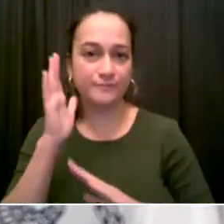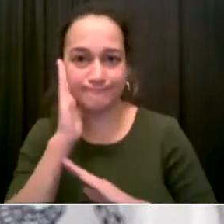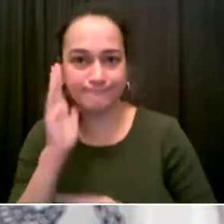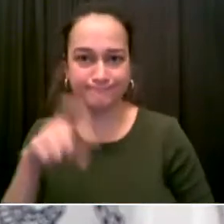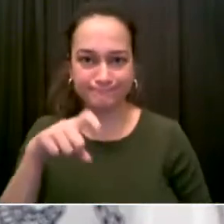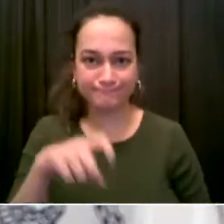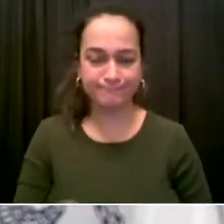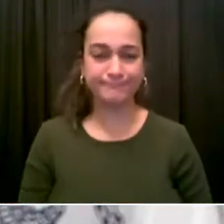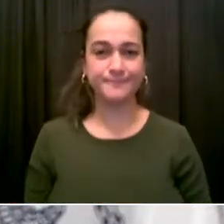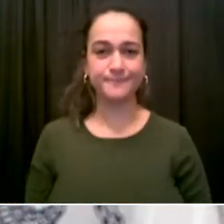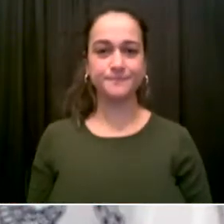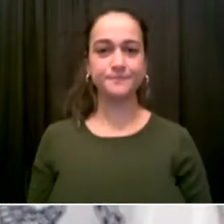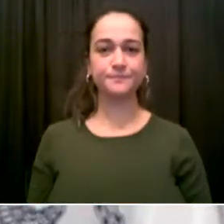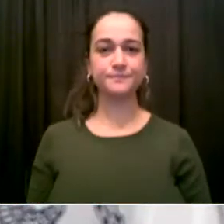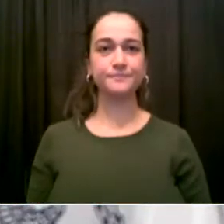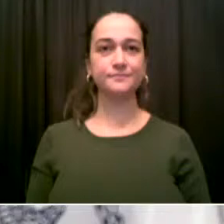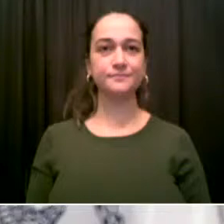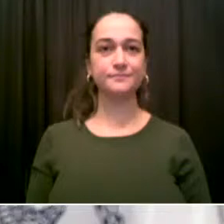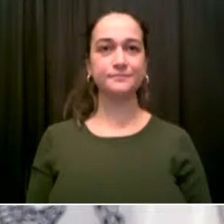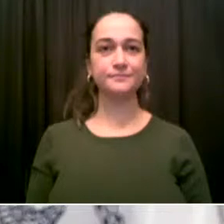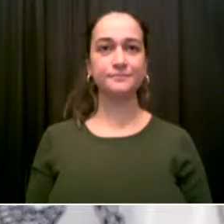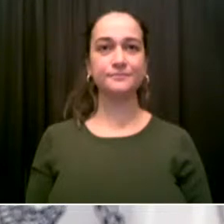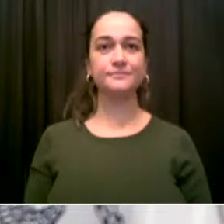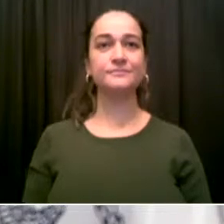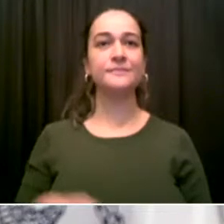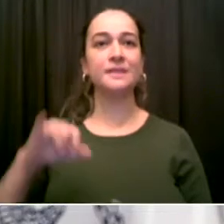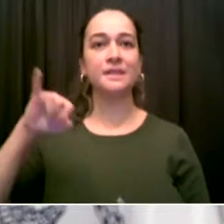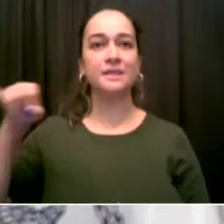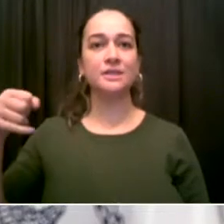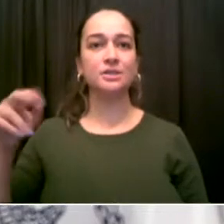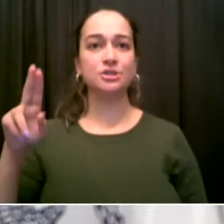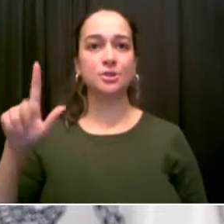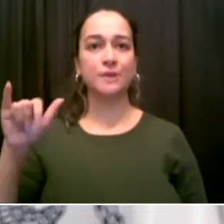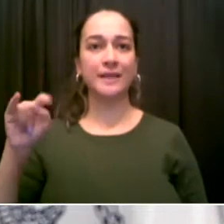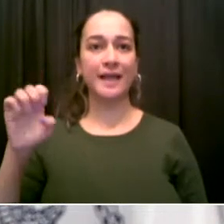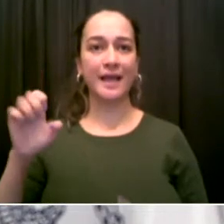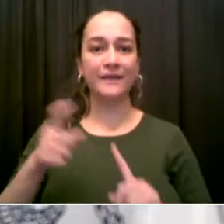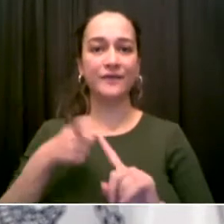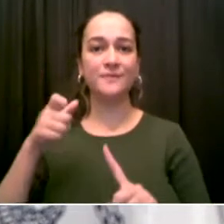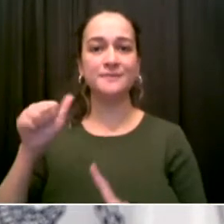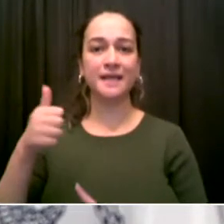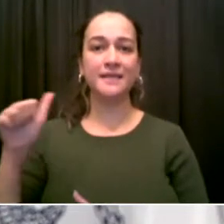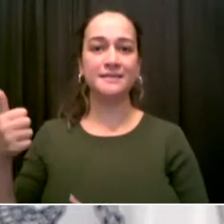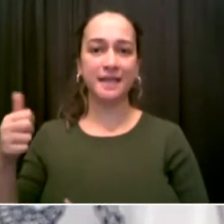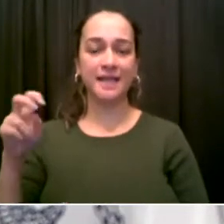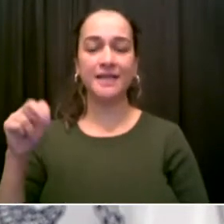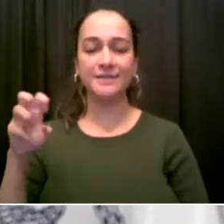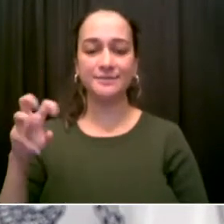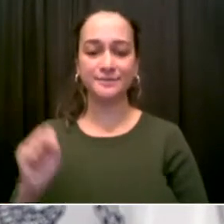ON THE SYSTEM WE ARE TALKING ABOUT OKAY, GO AHEAD. THE NEXT